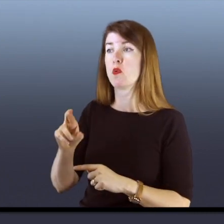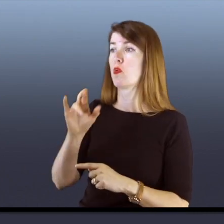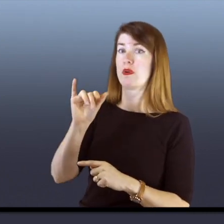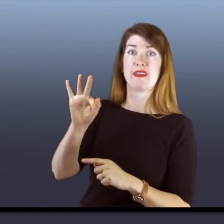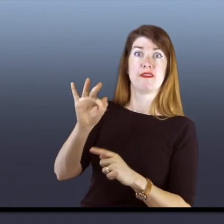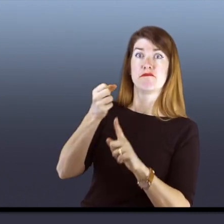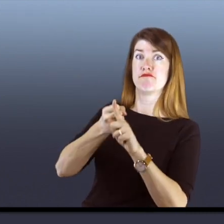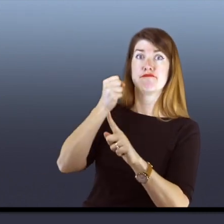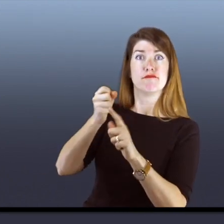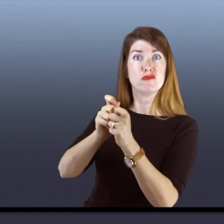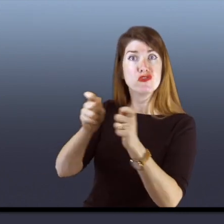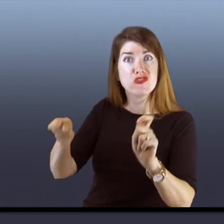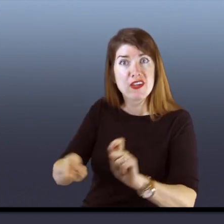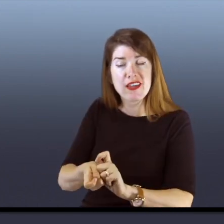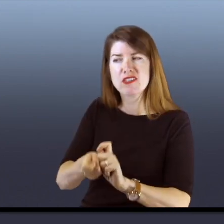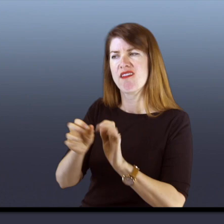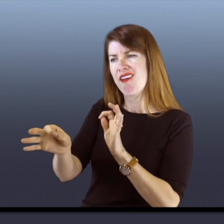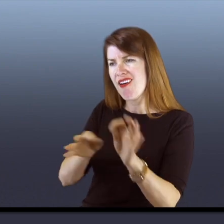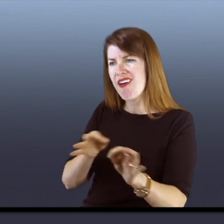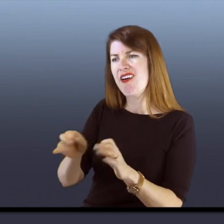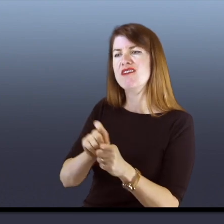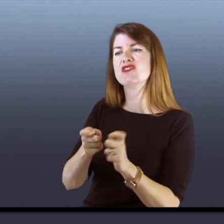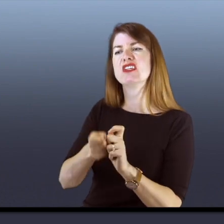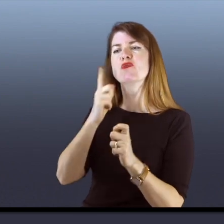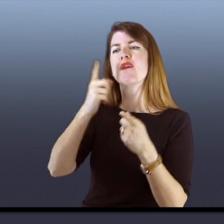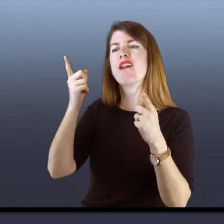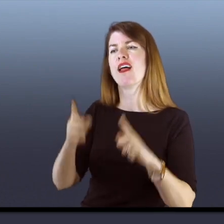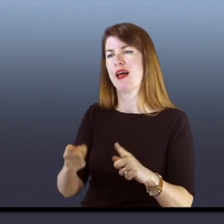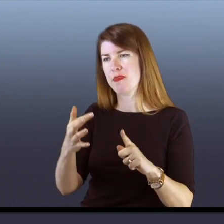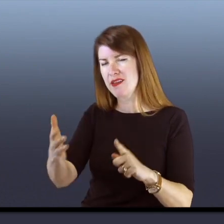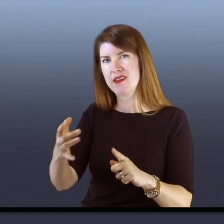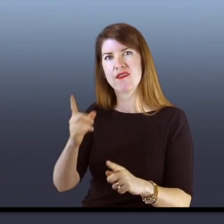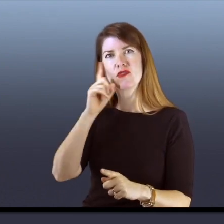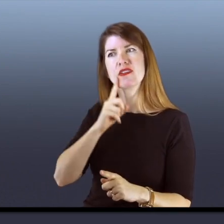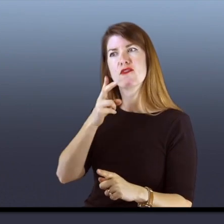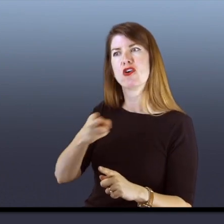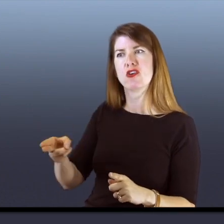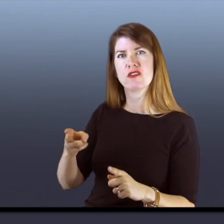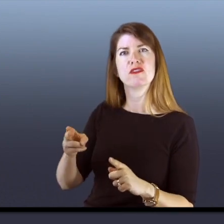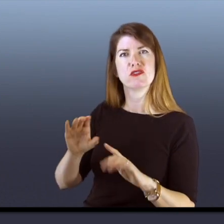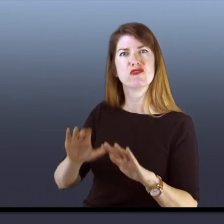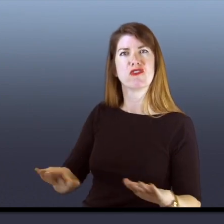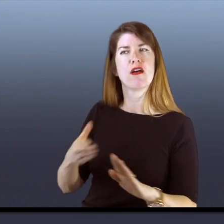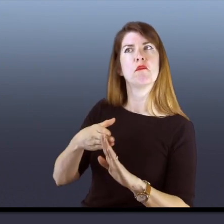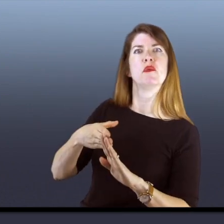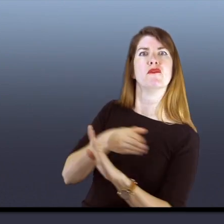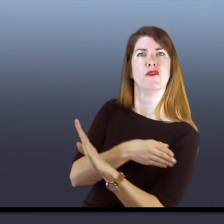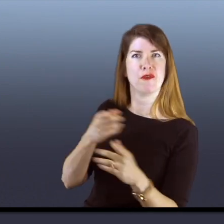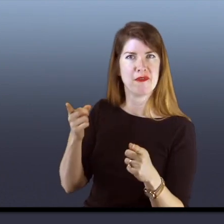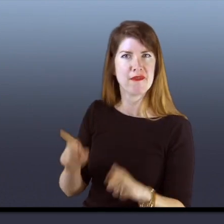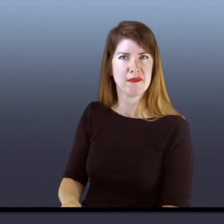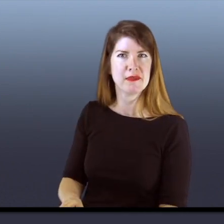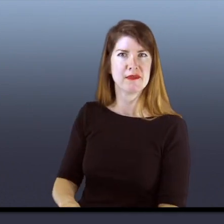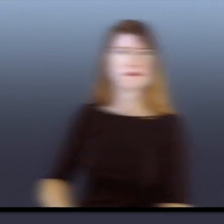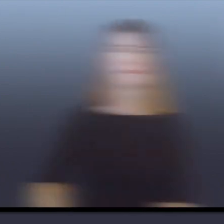or if there's a change, explaining that that change is going to occur to the deaf or hard of hearing child before it happens.